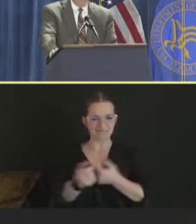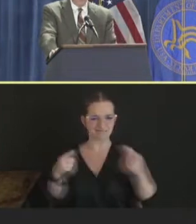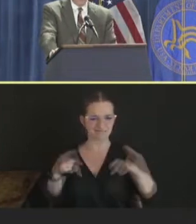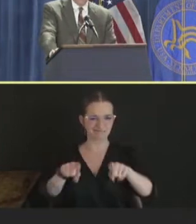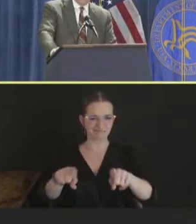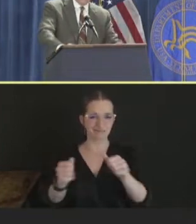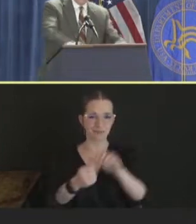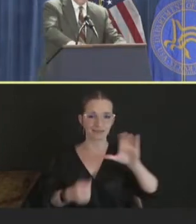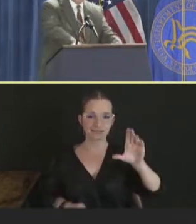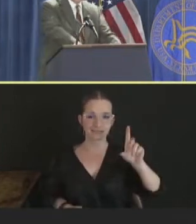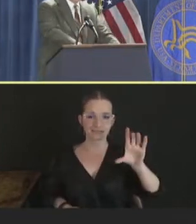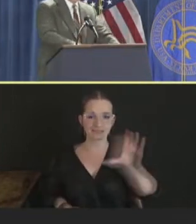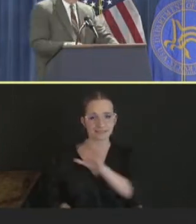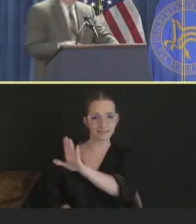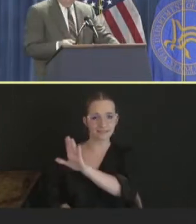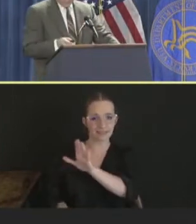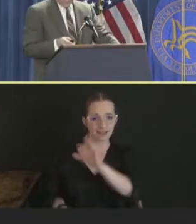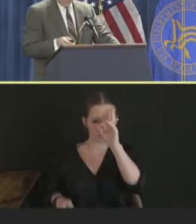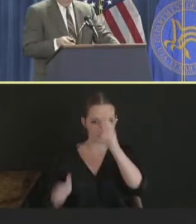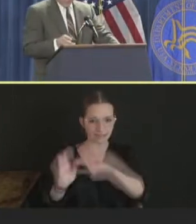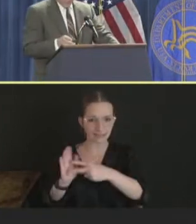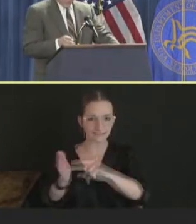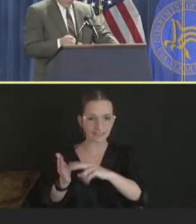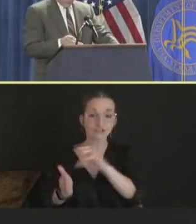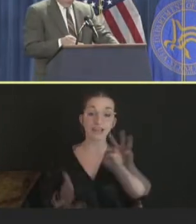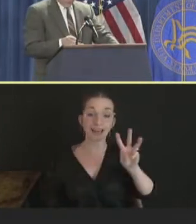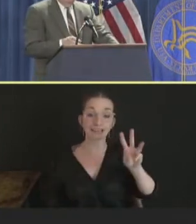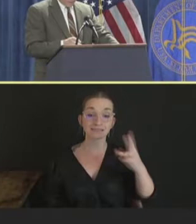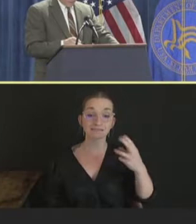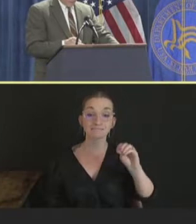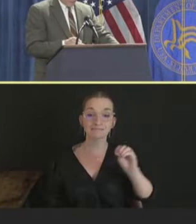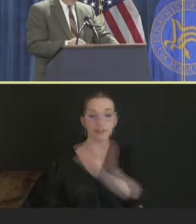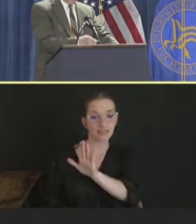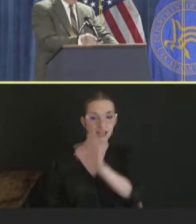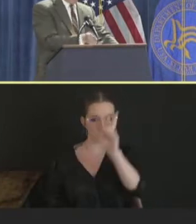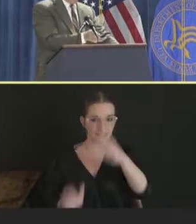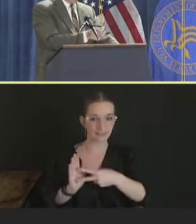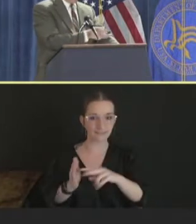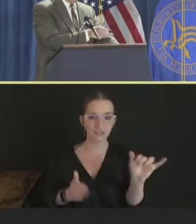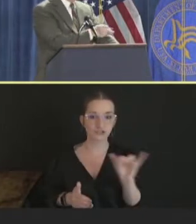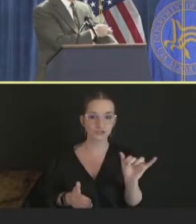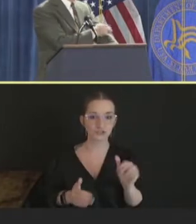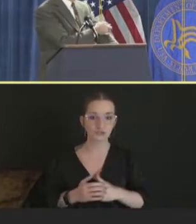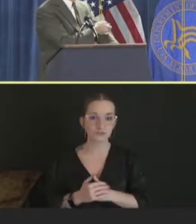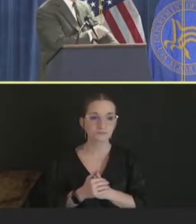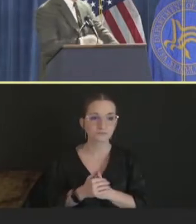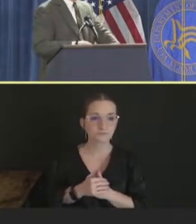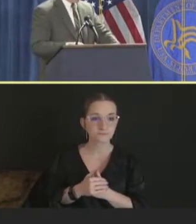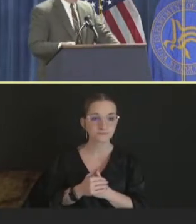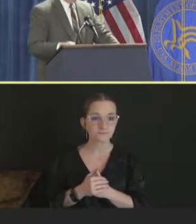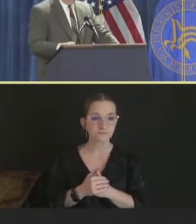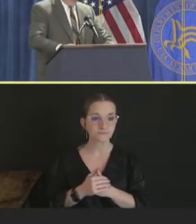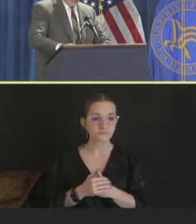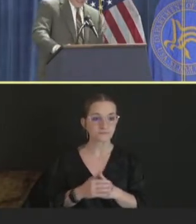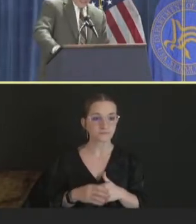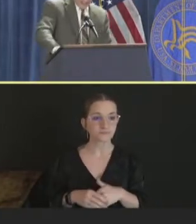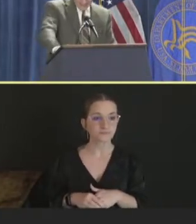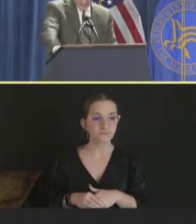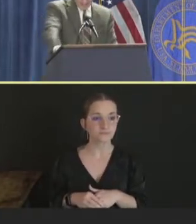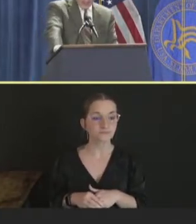Health Organization. Let's see. That worked, excellent.